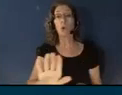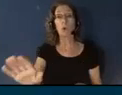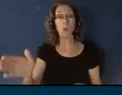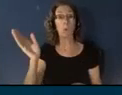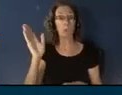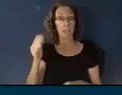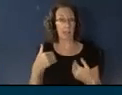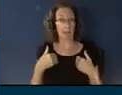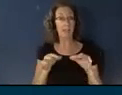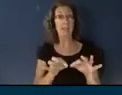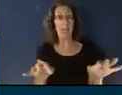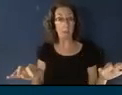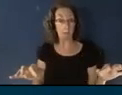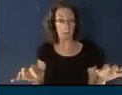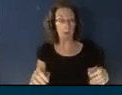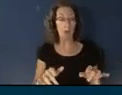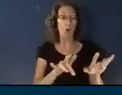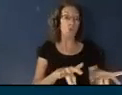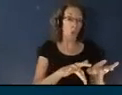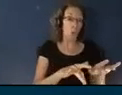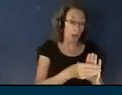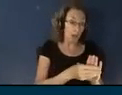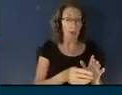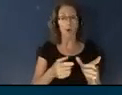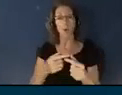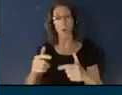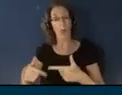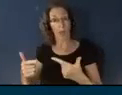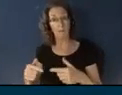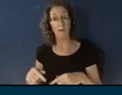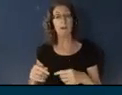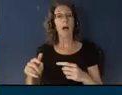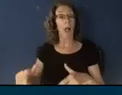whether they are recorded or whether it's live. If it's being live you can use live